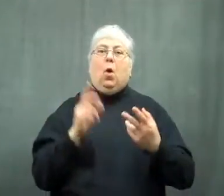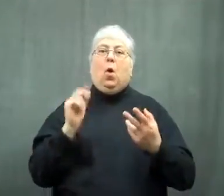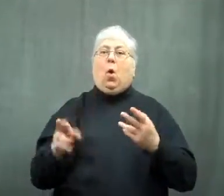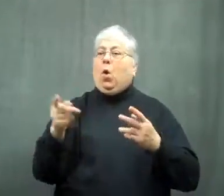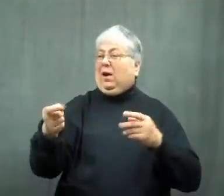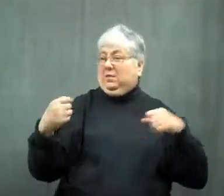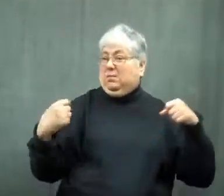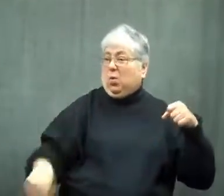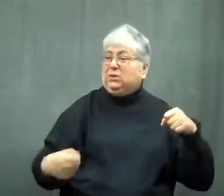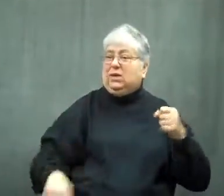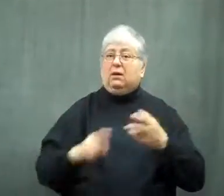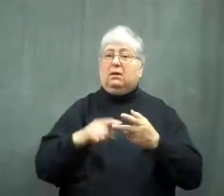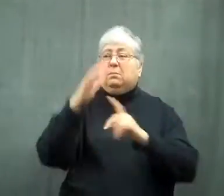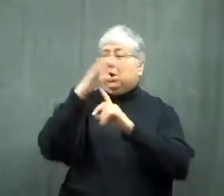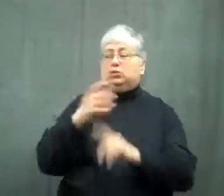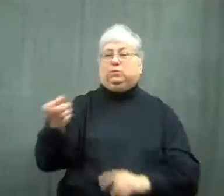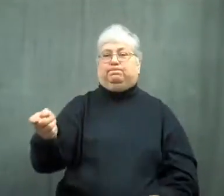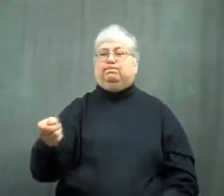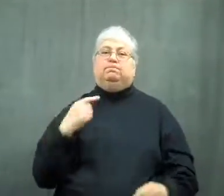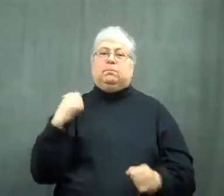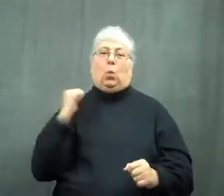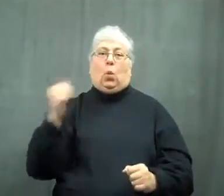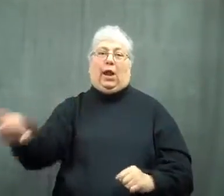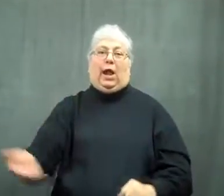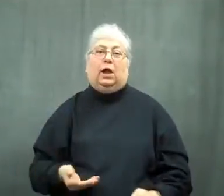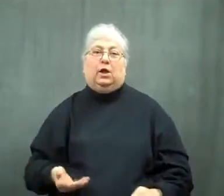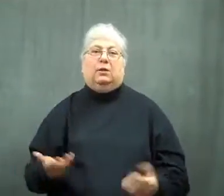or refusing to hire people who ride motorcycles or skydive.